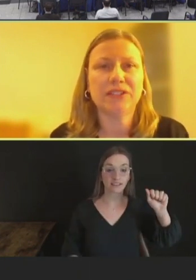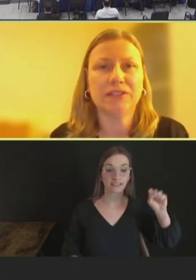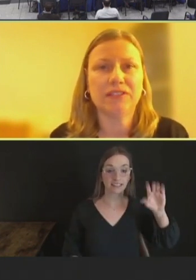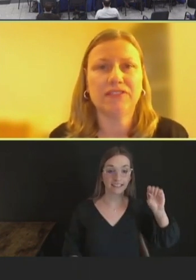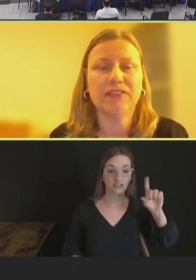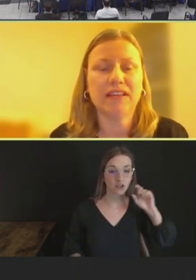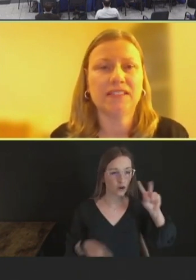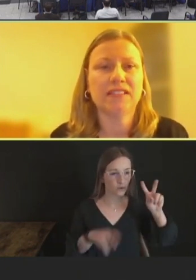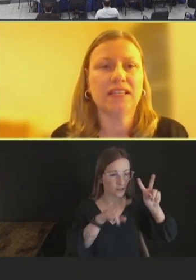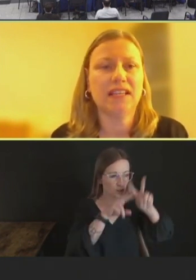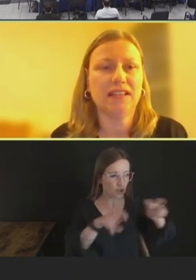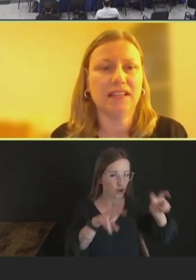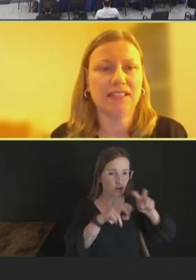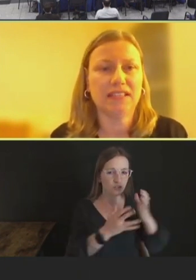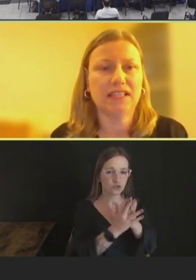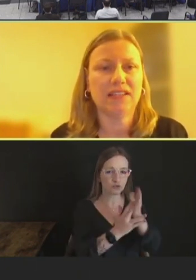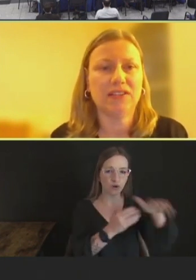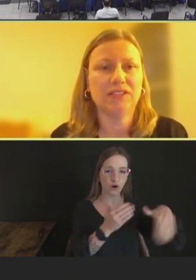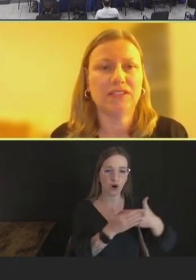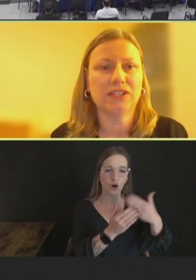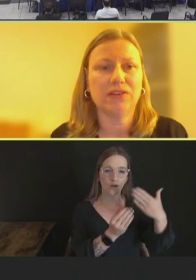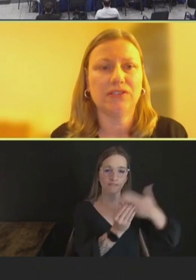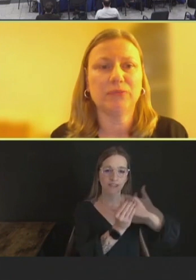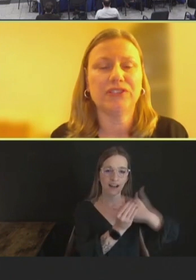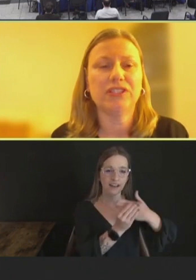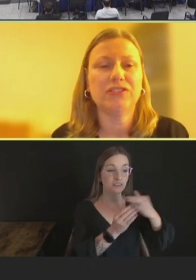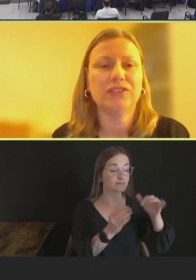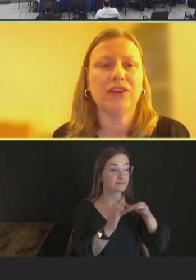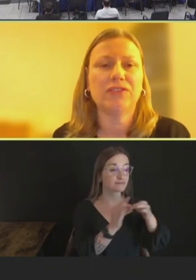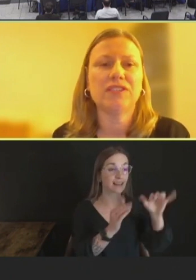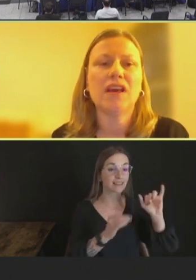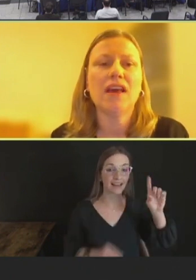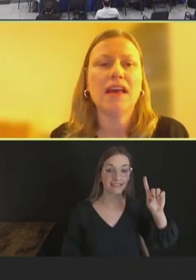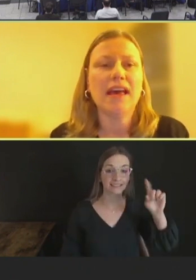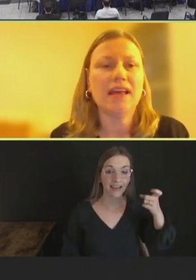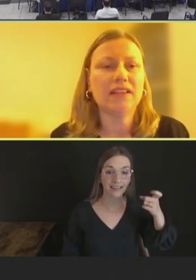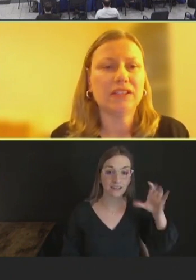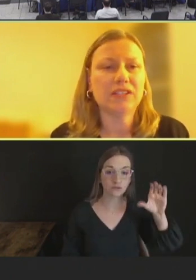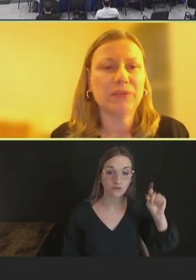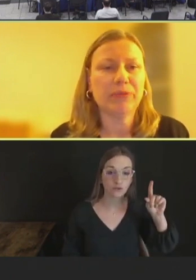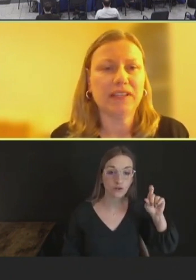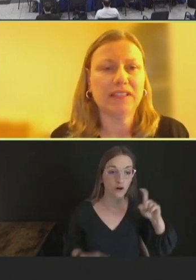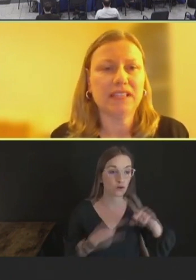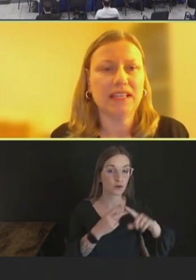So, these are files containing things like diagnosis codes and procedure codes, and it looks for pregnancy indicators.